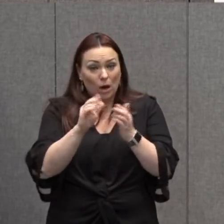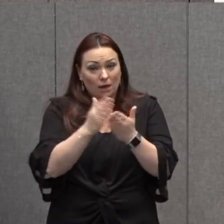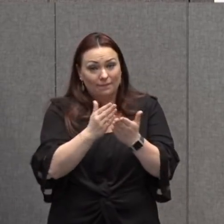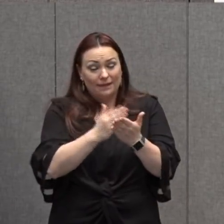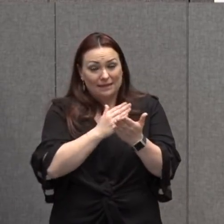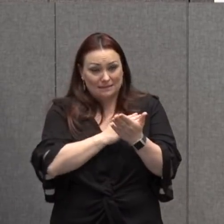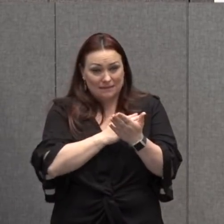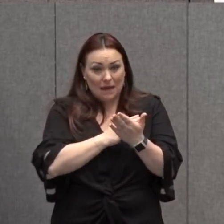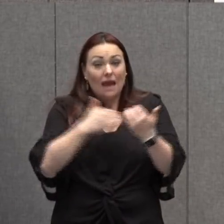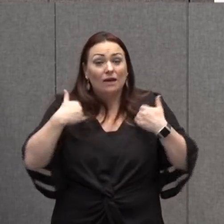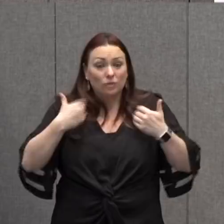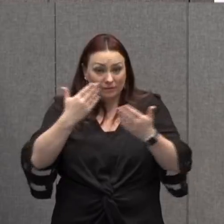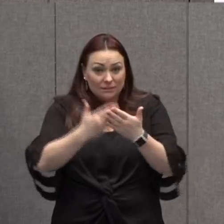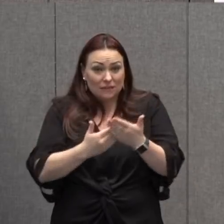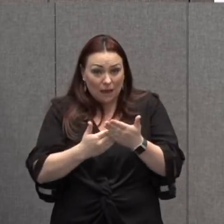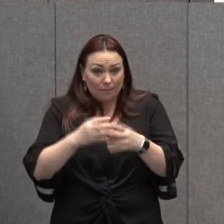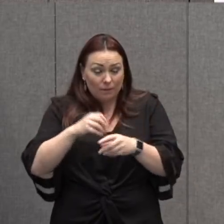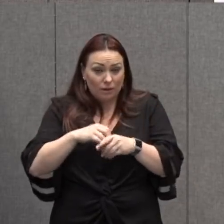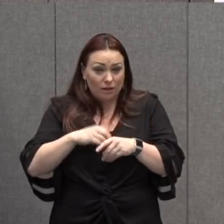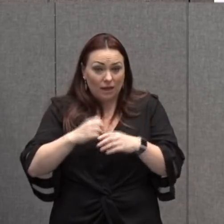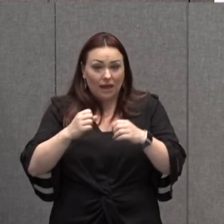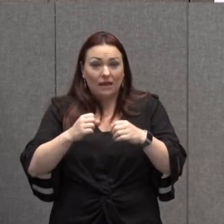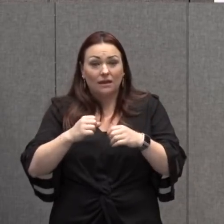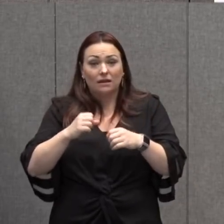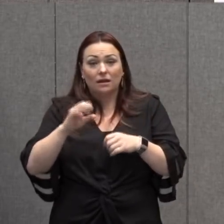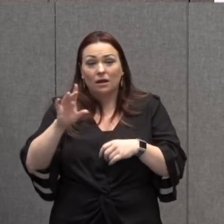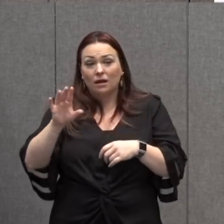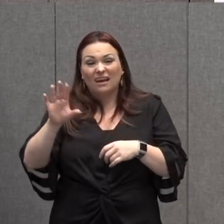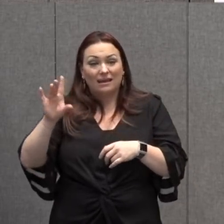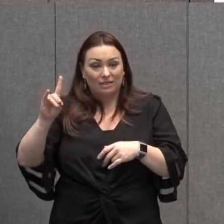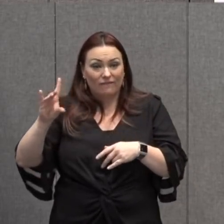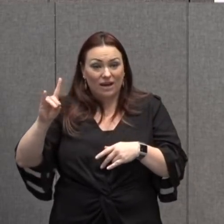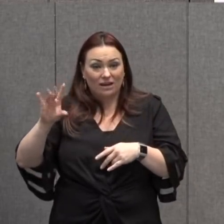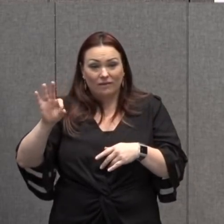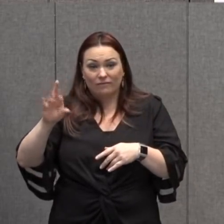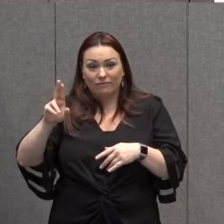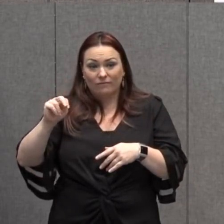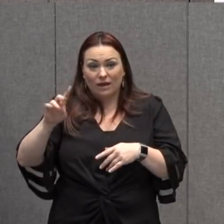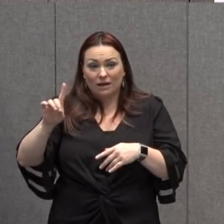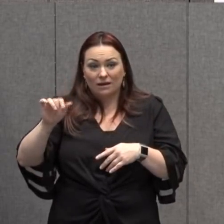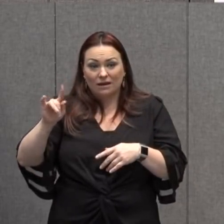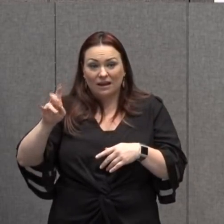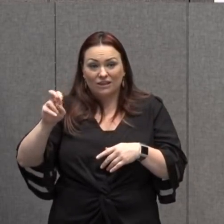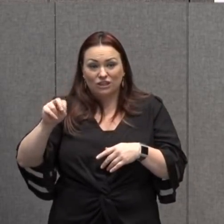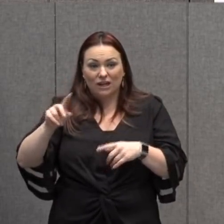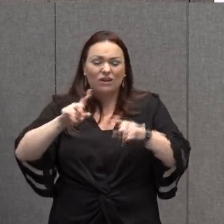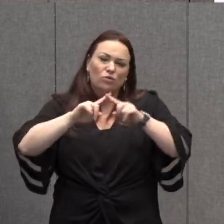and you have some in foundation, in your books, different books that you have,